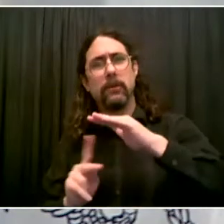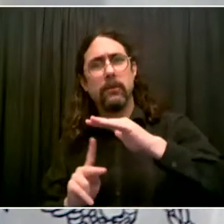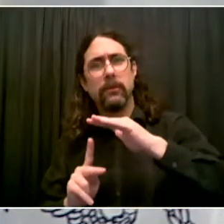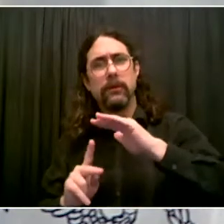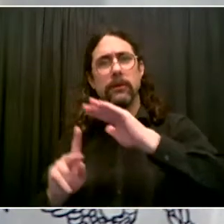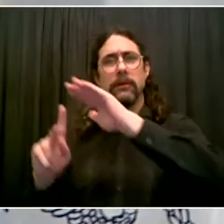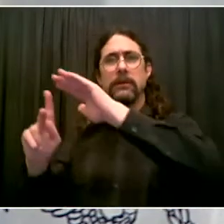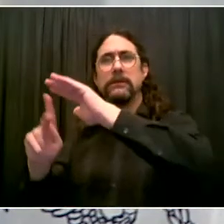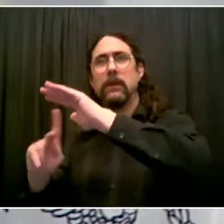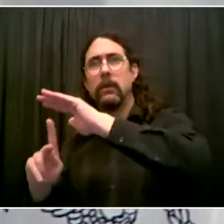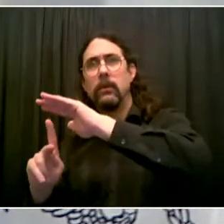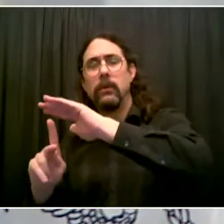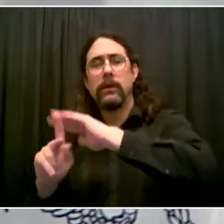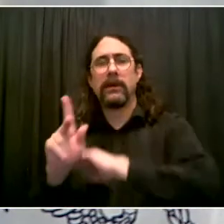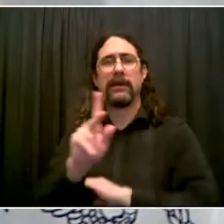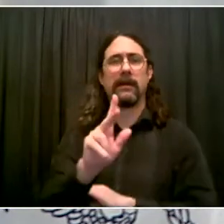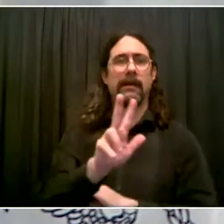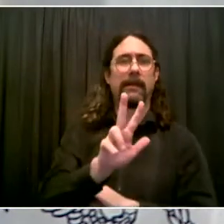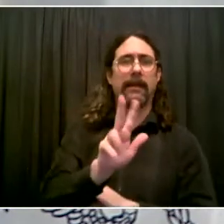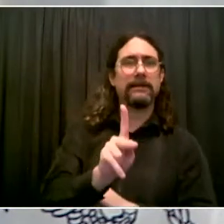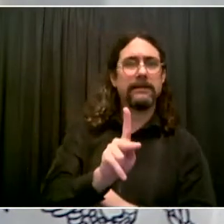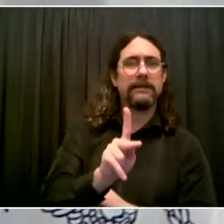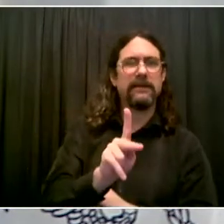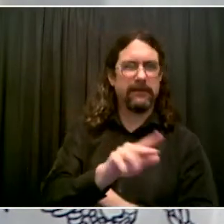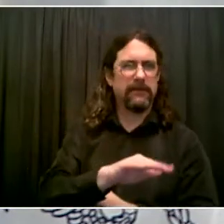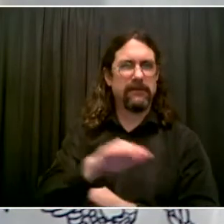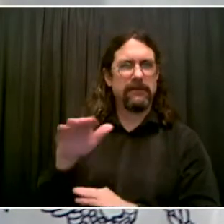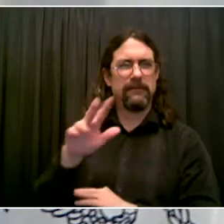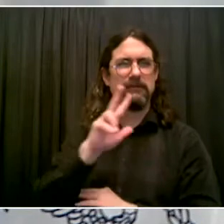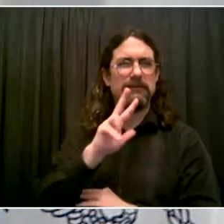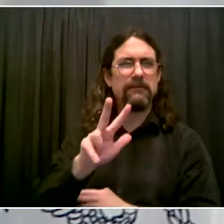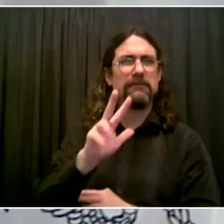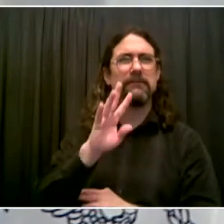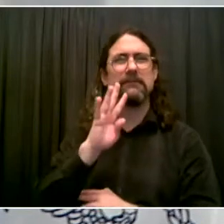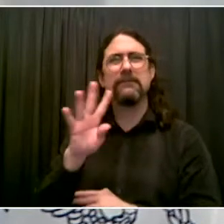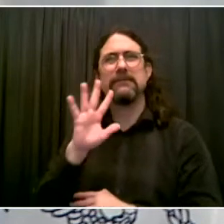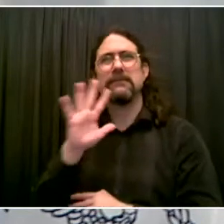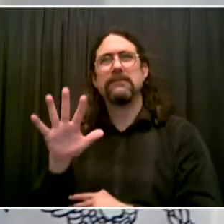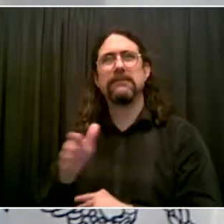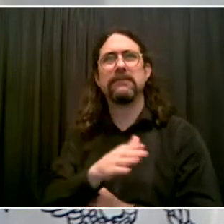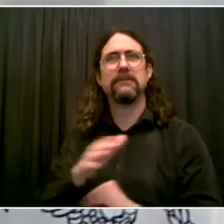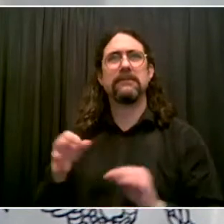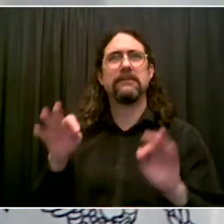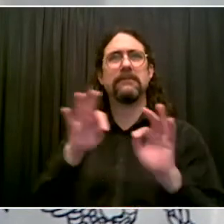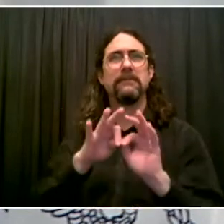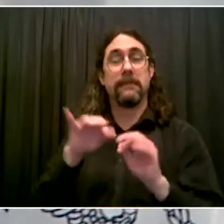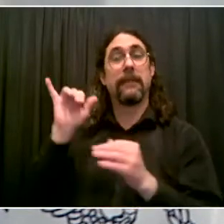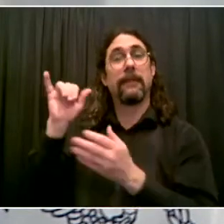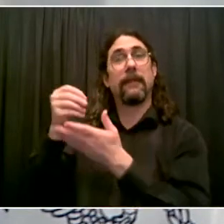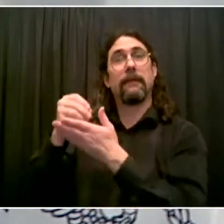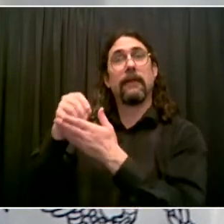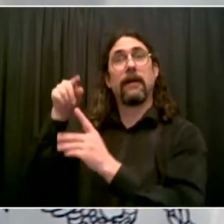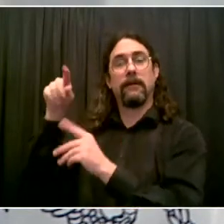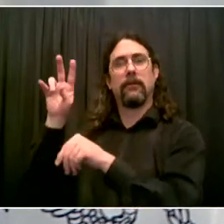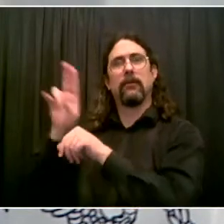PENSION GO O O T FFULL UNIVERSAL 3K IN THE COMING YEYERAS AND ENSURE